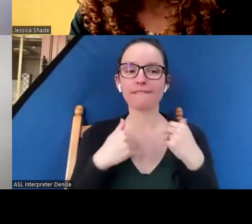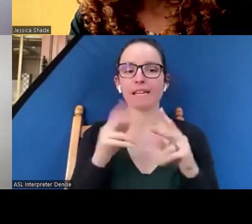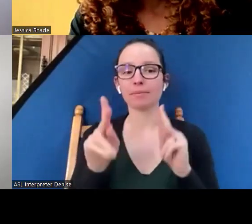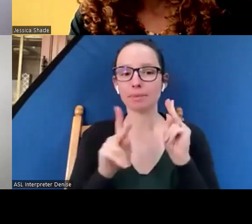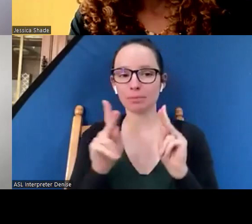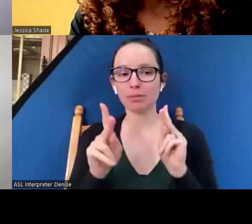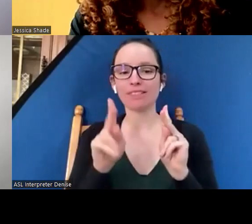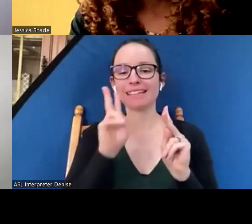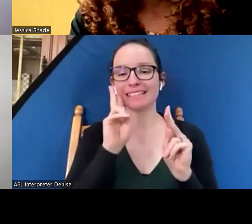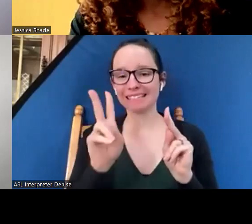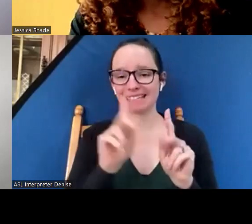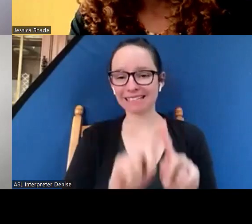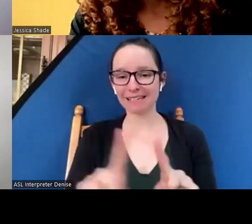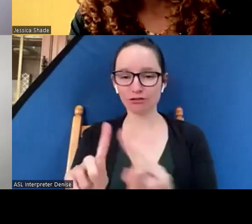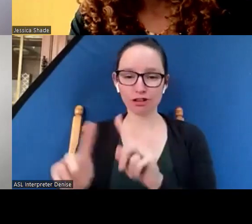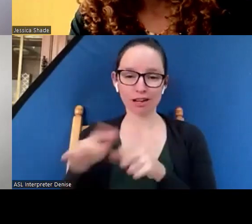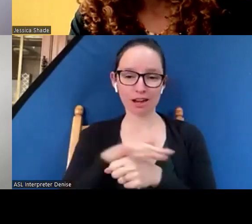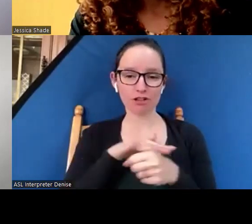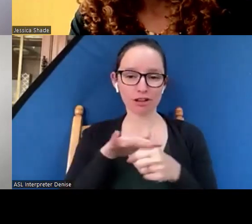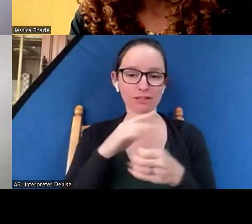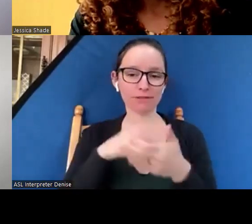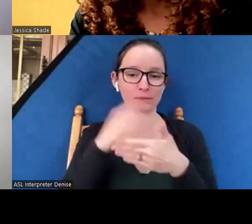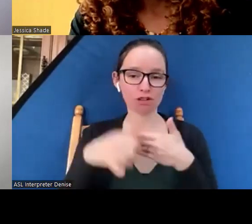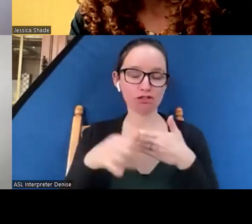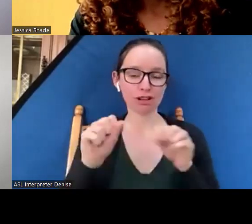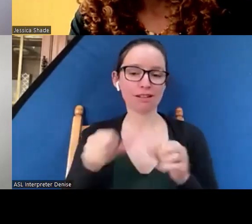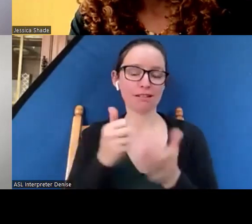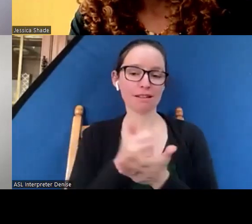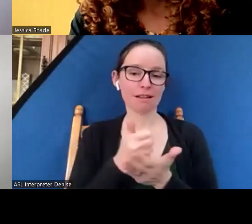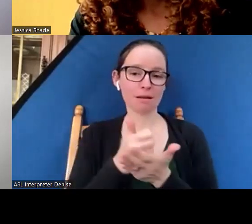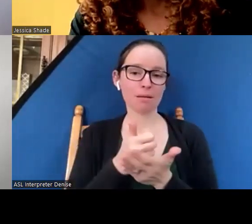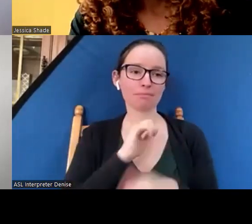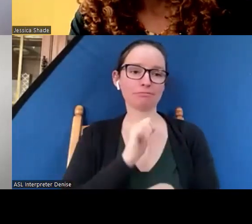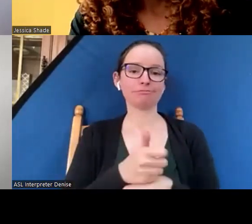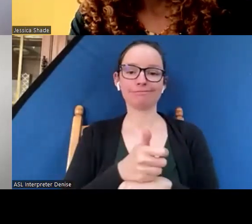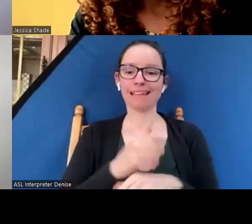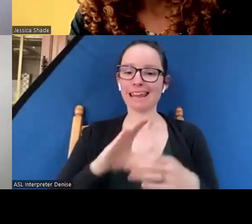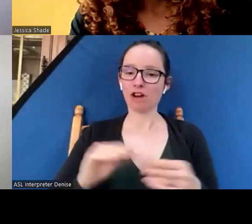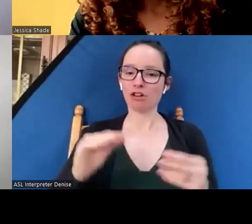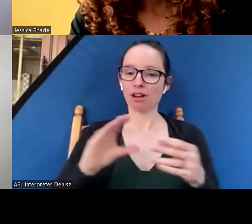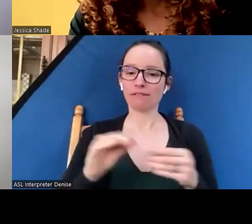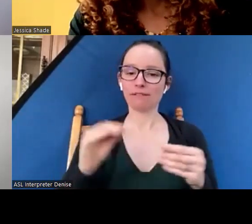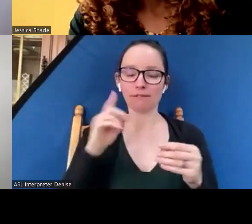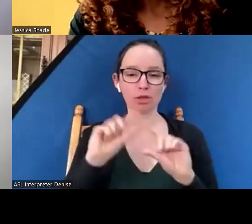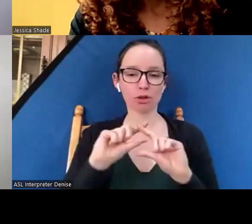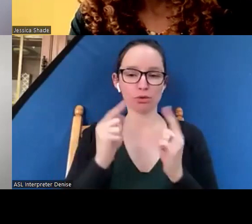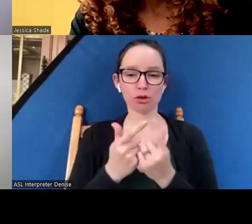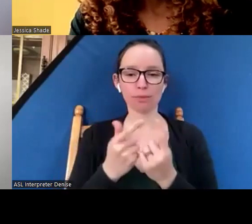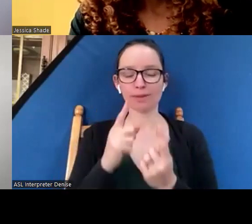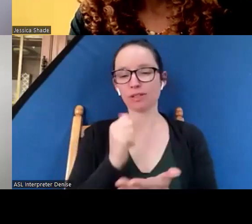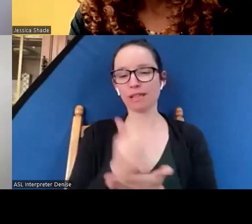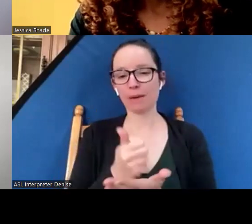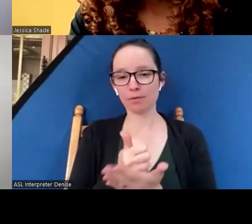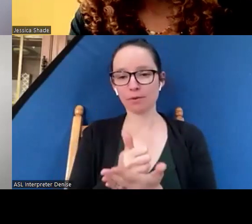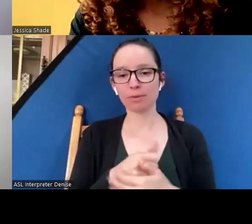and can help create a a narrative for the group was really was really helpful and then making sure to follow up on